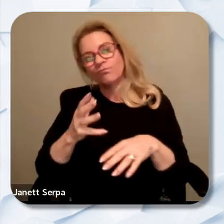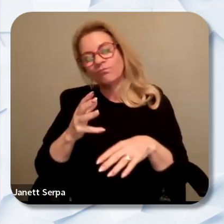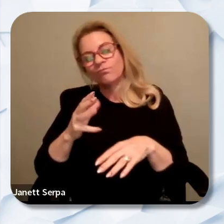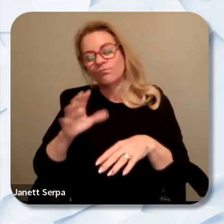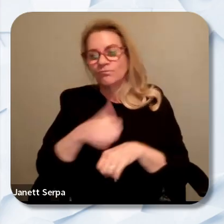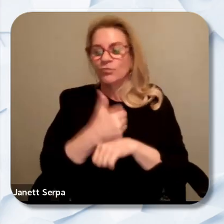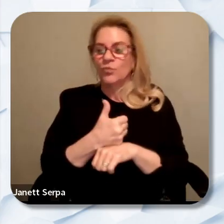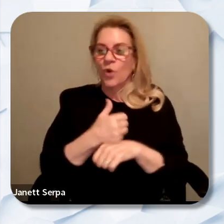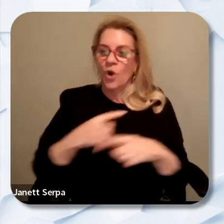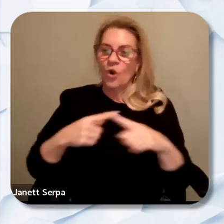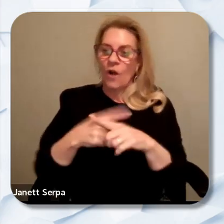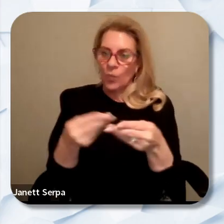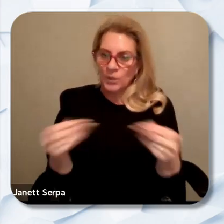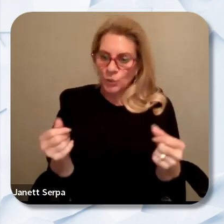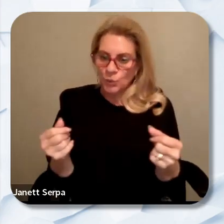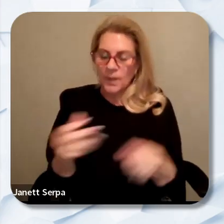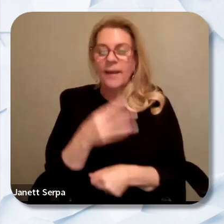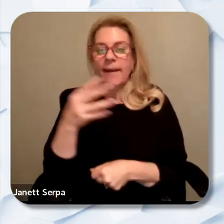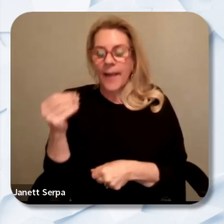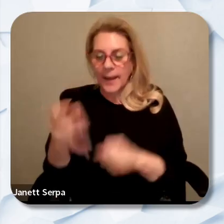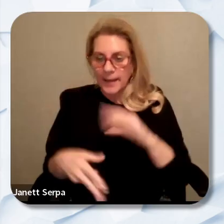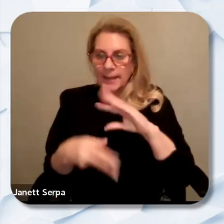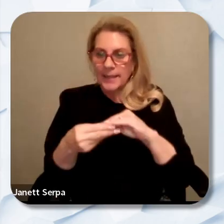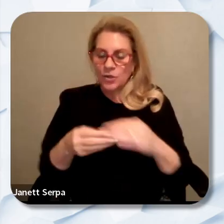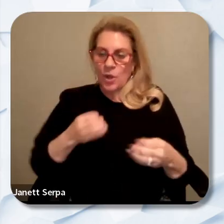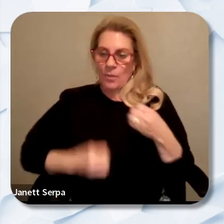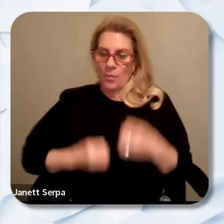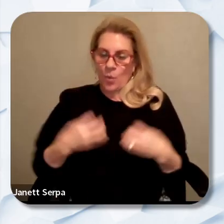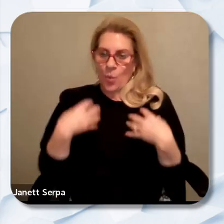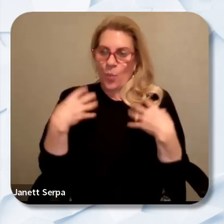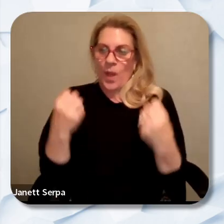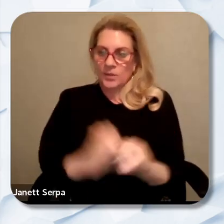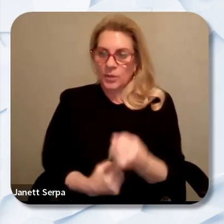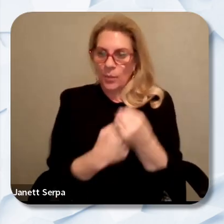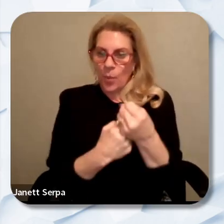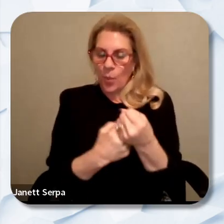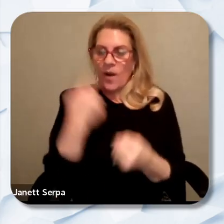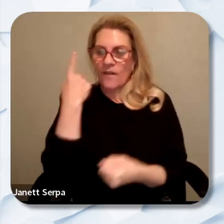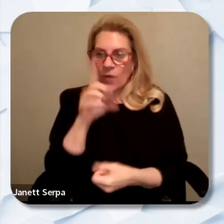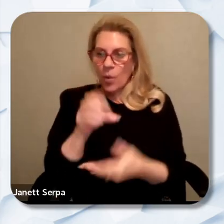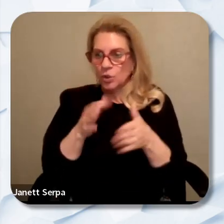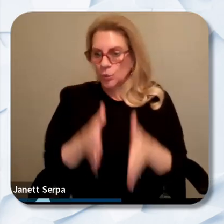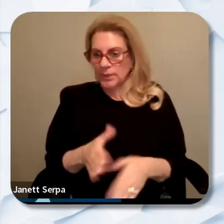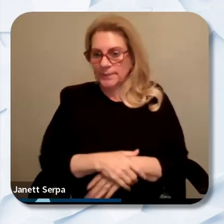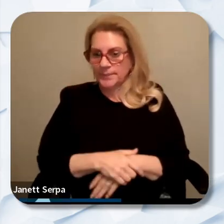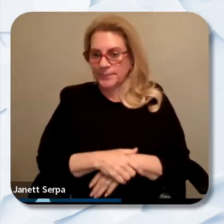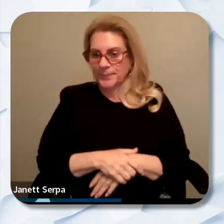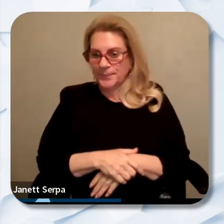conflict resolution and additional emotional wellness and support for students. I hope that